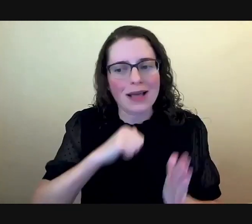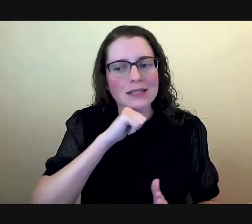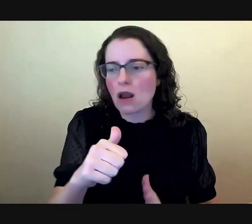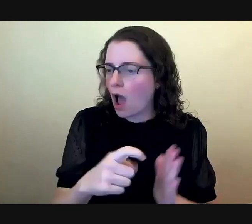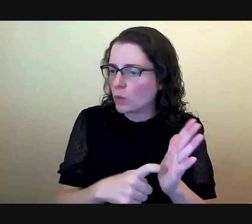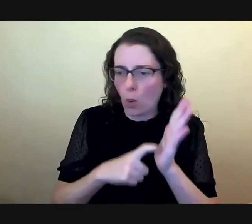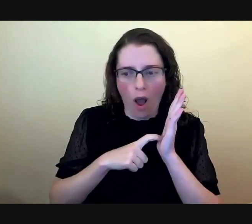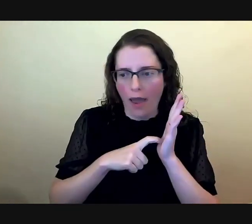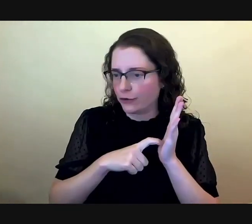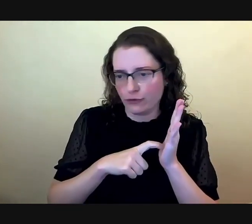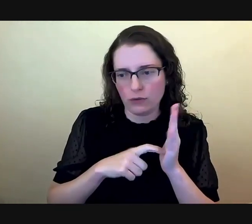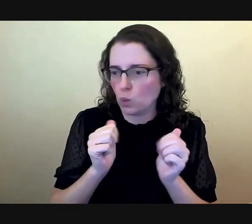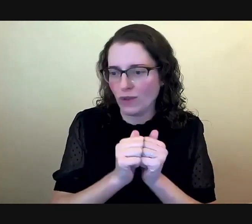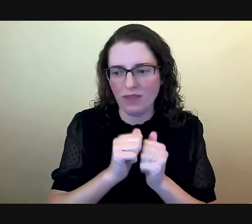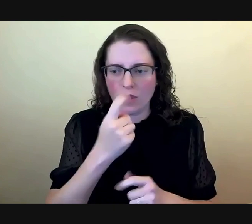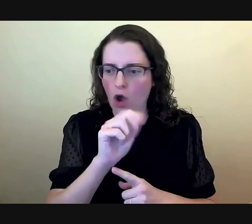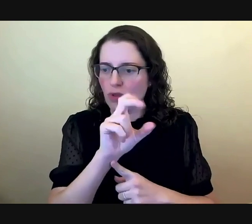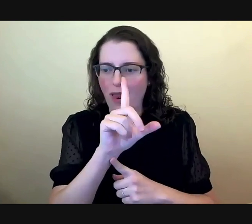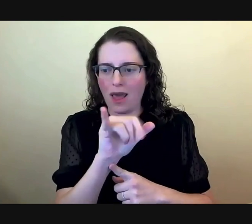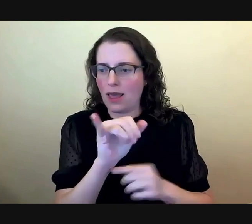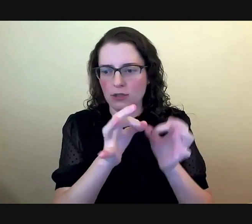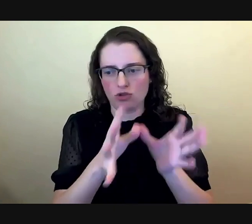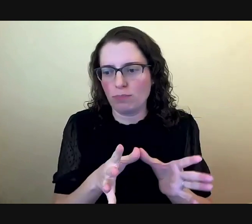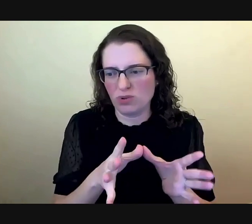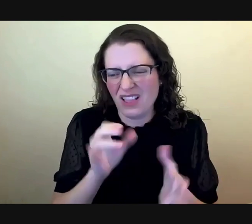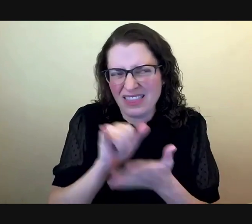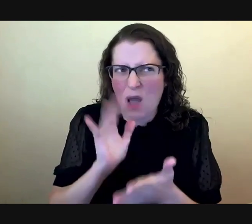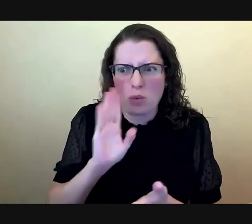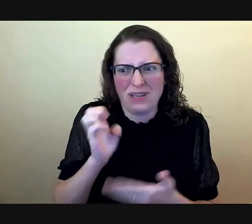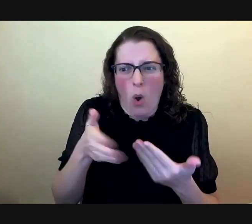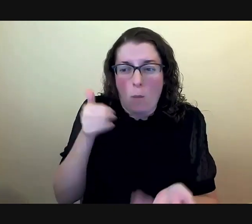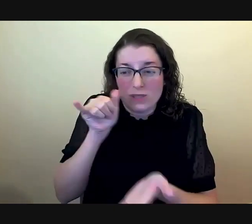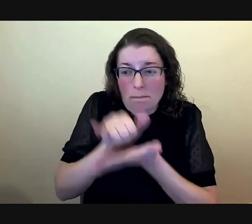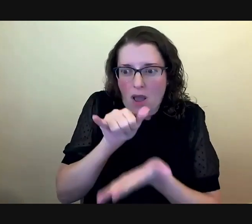Business associate contracts are not required with relay service interpreting.